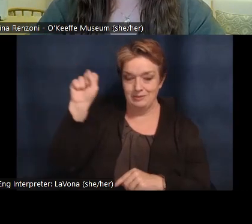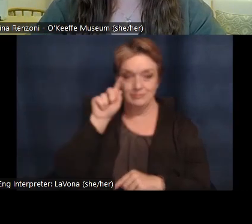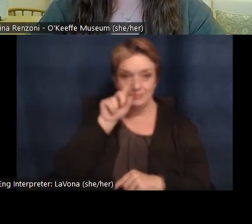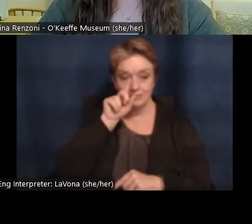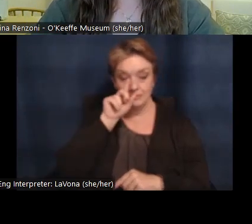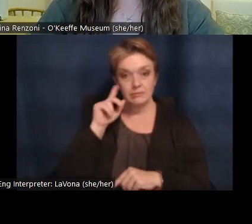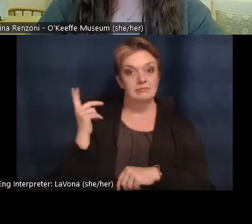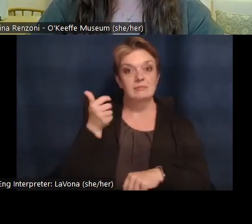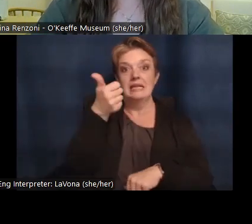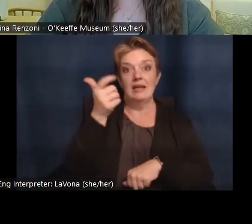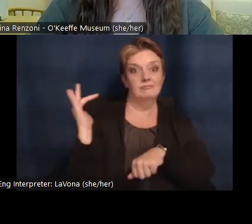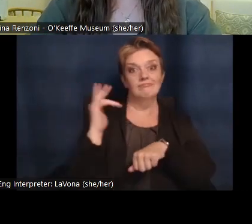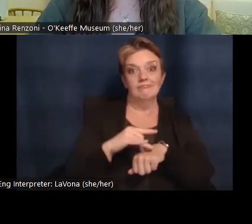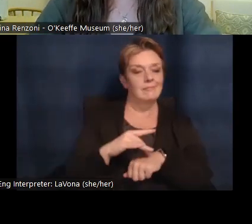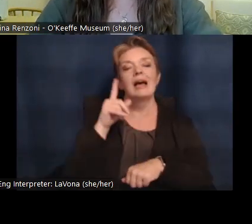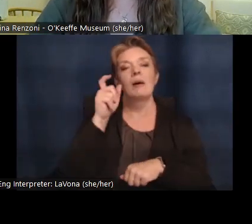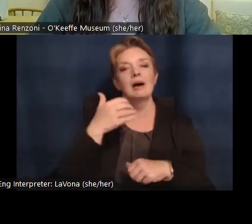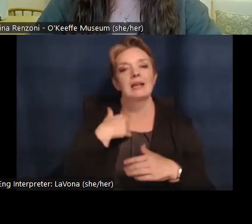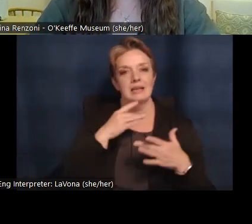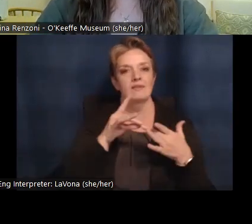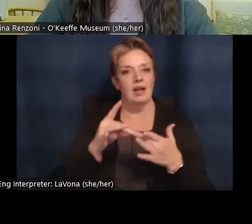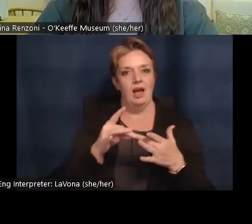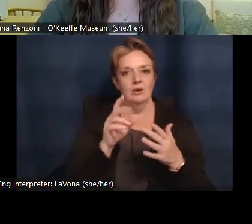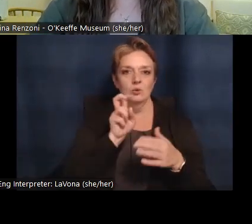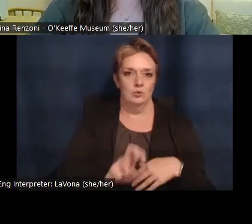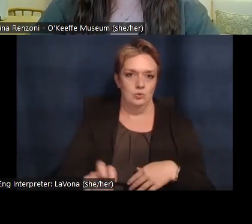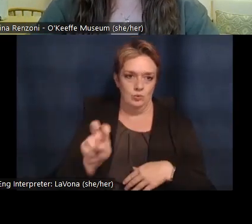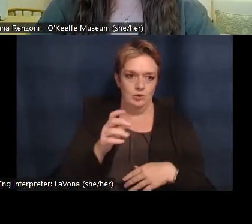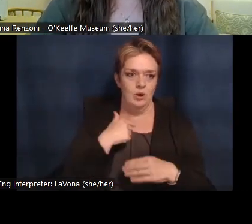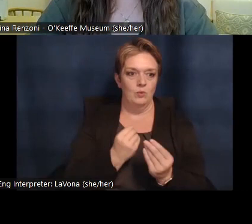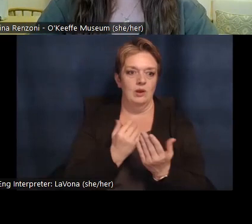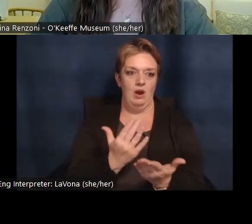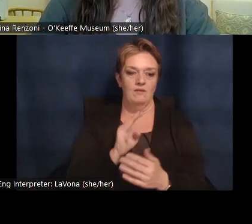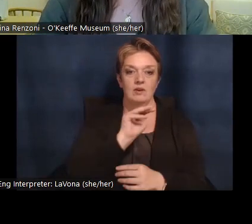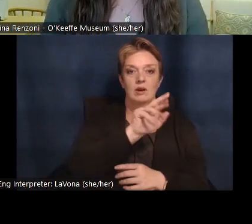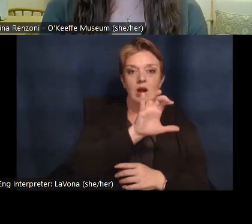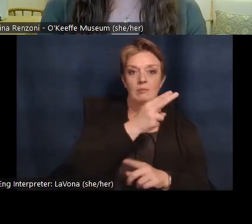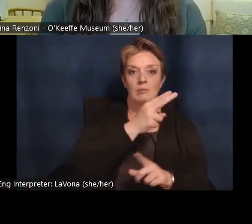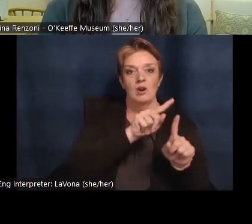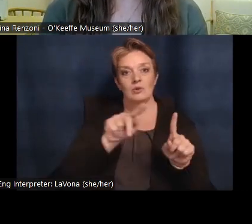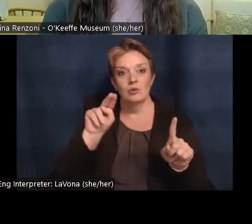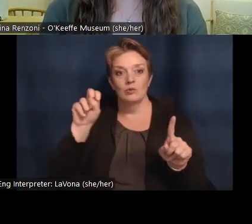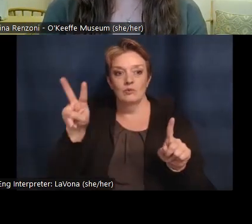We offer tours Tuesday through Saturday, March through November, but tickets do sell out weeks in advance,